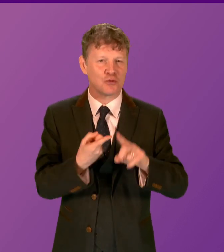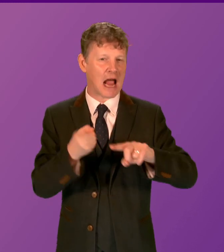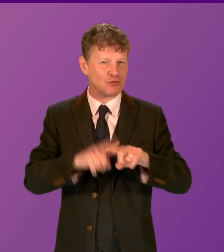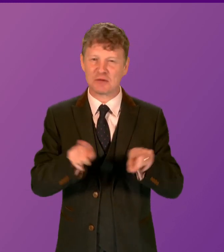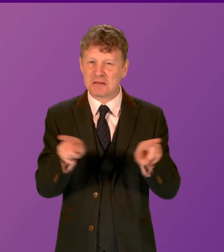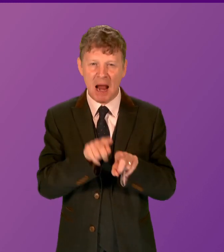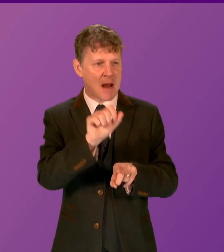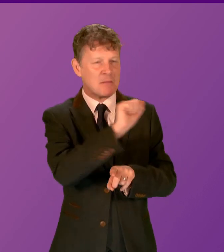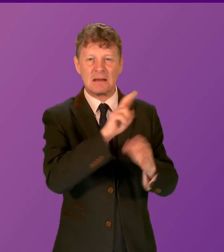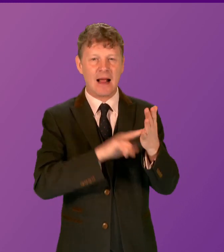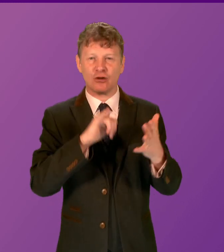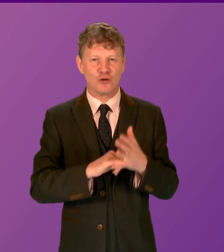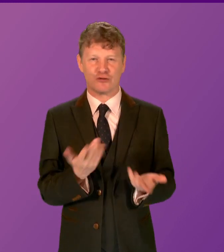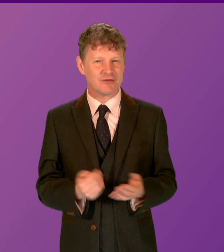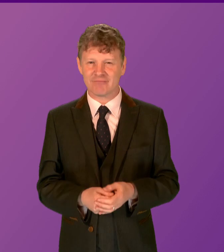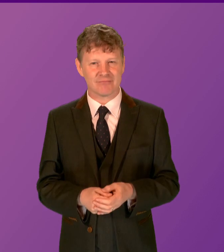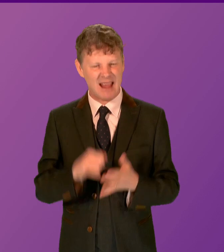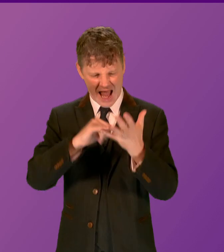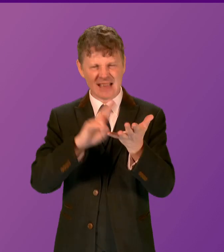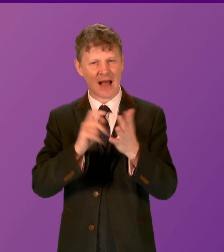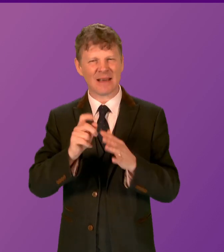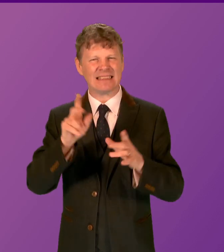Why is the SNP making the same mistakes all over again?